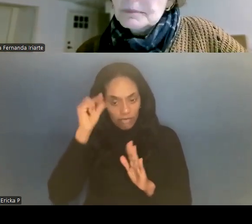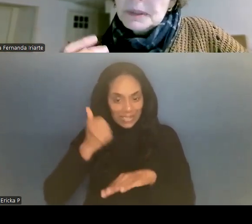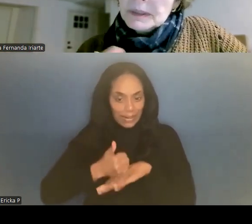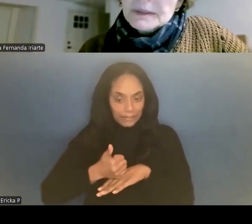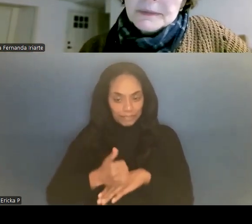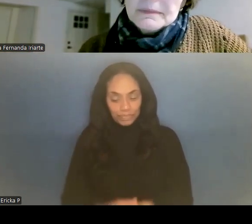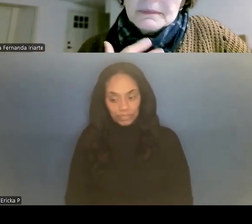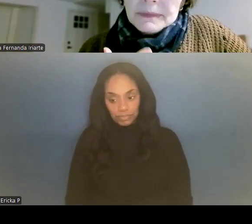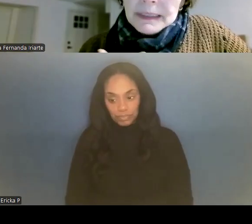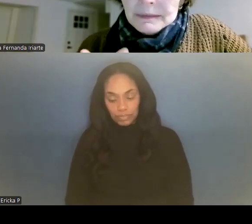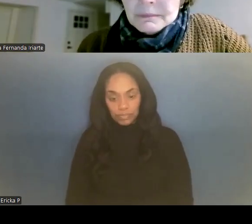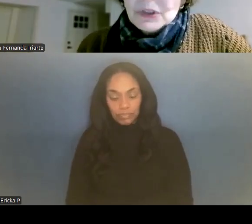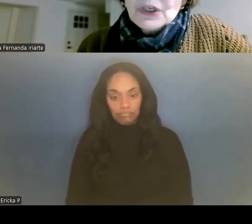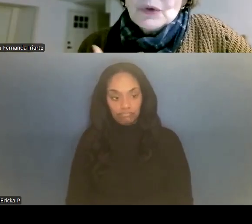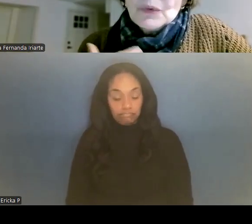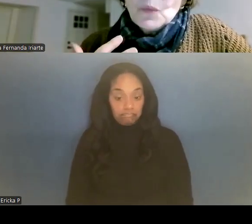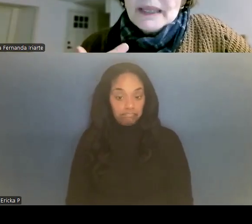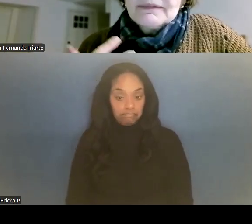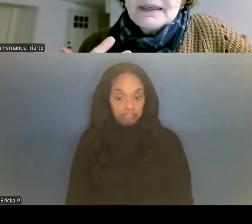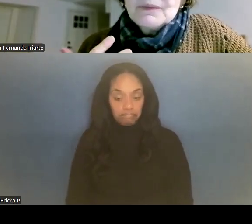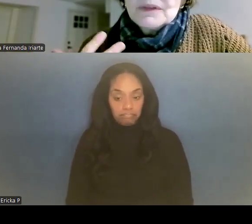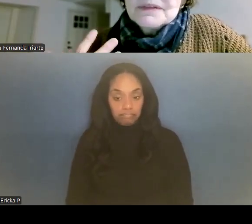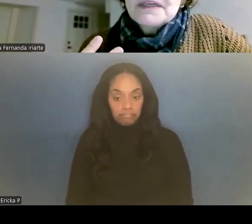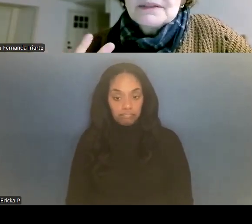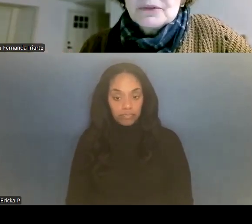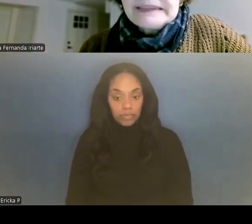because they, you know, when they when the state agreed